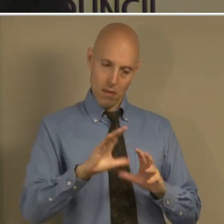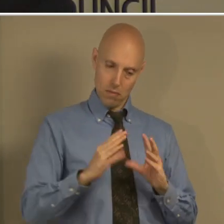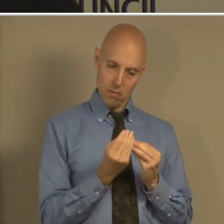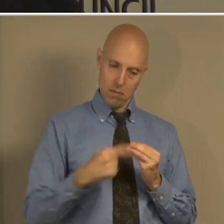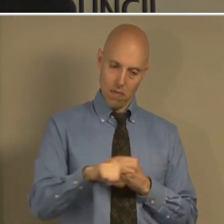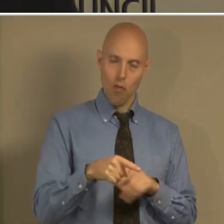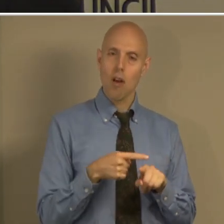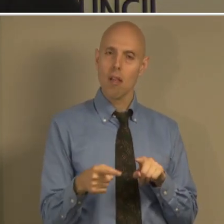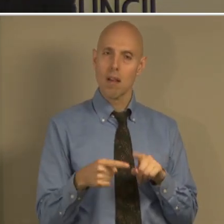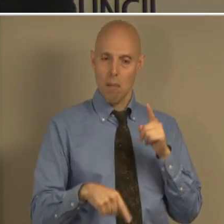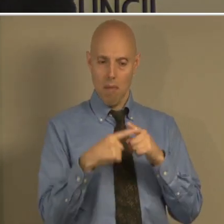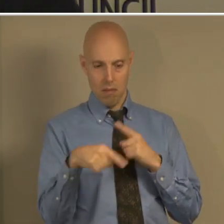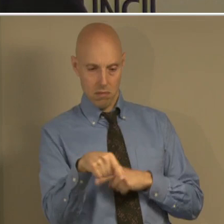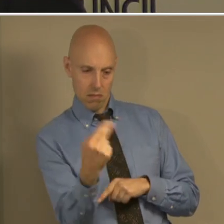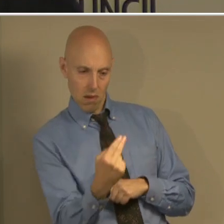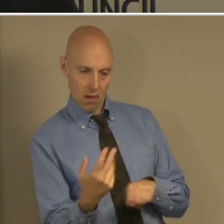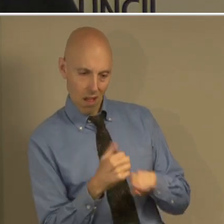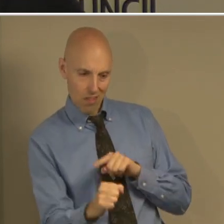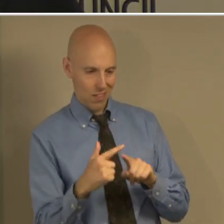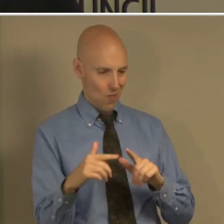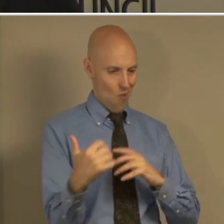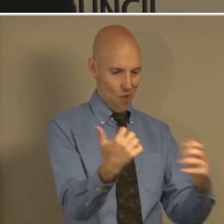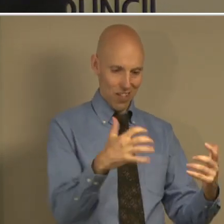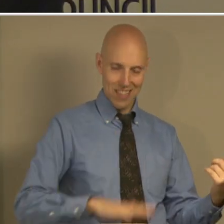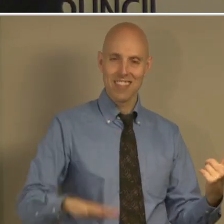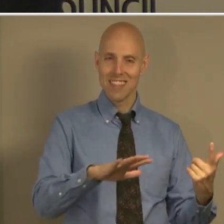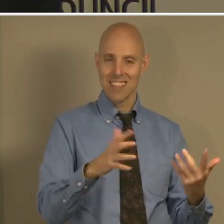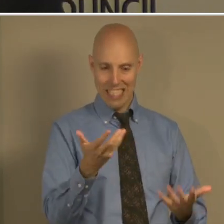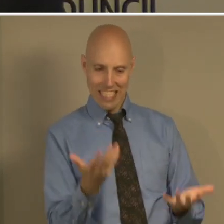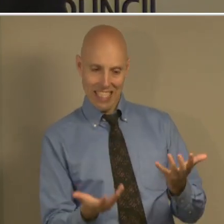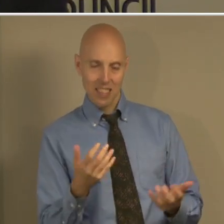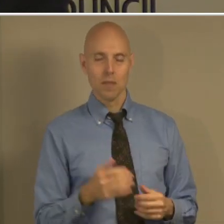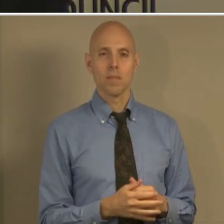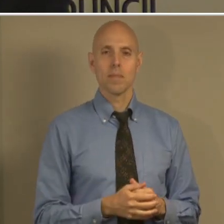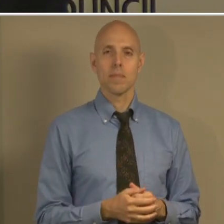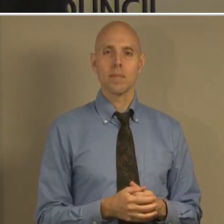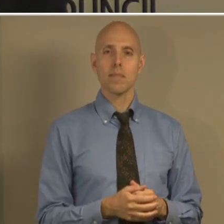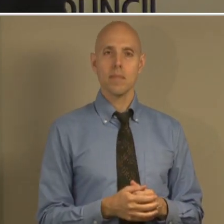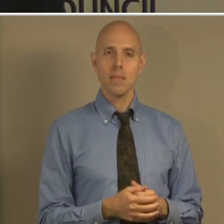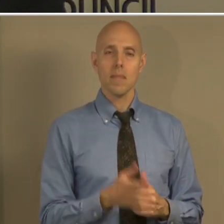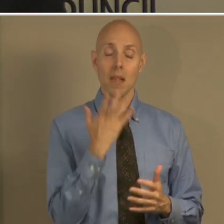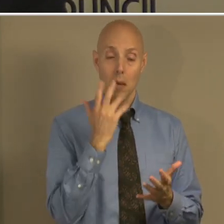and for art and culture as a whole and for audiences everywhere. We're publishing today a wide variety of materials